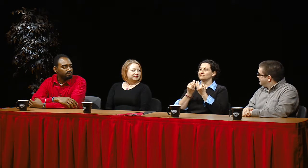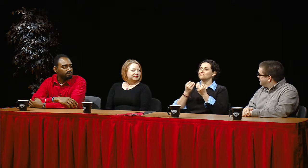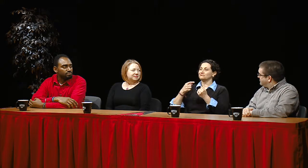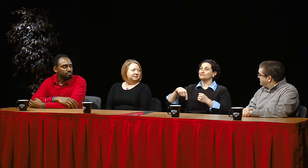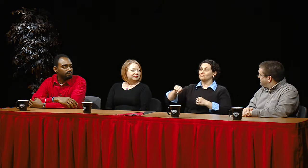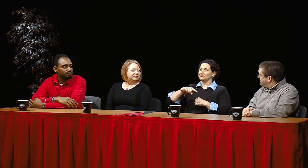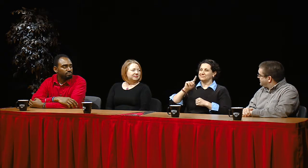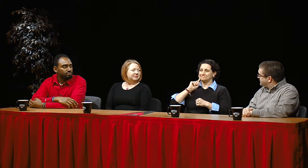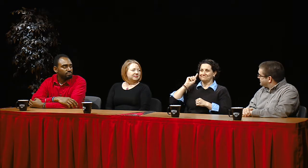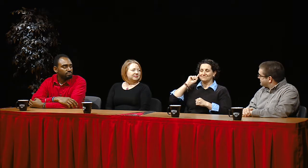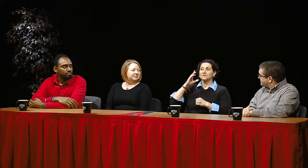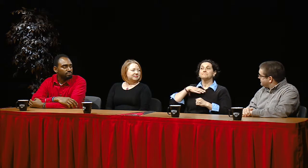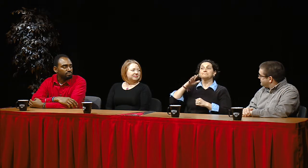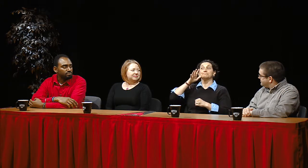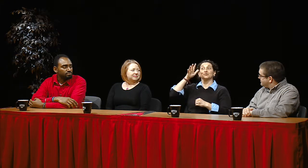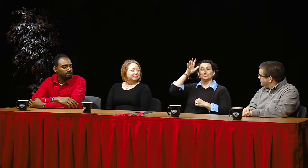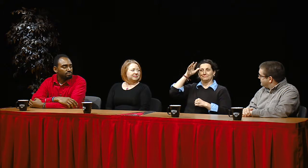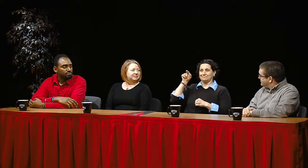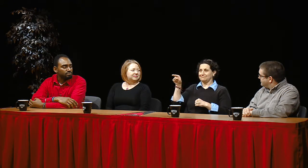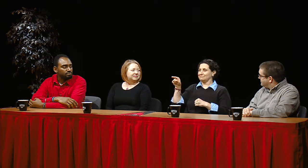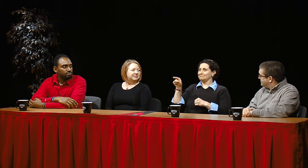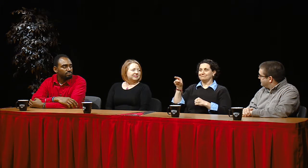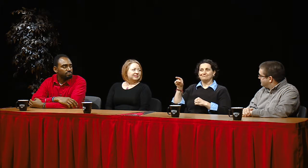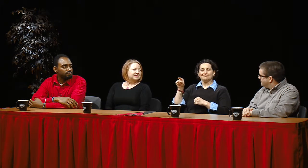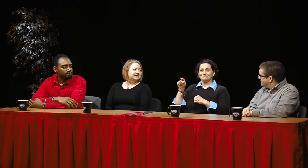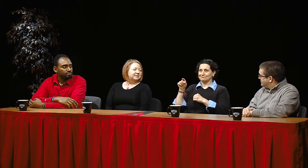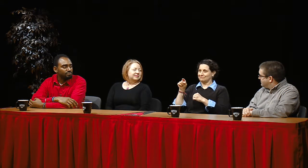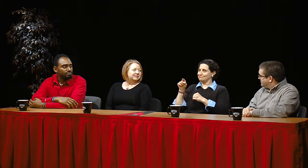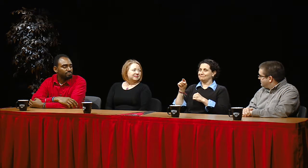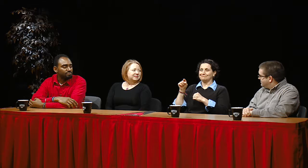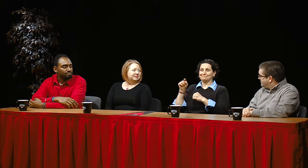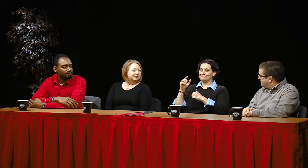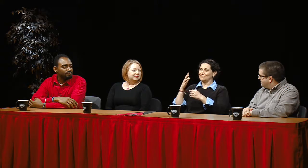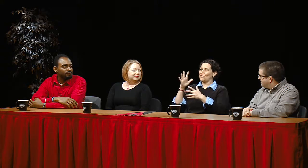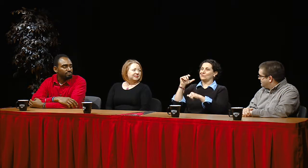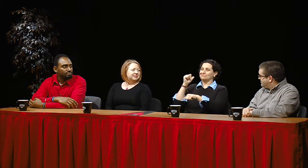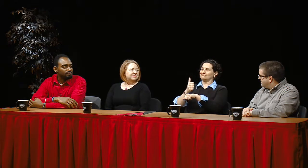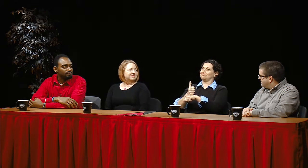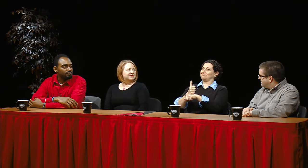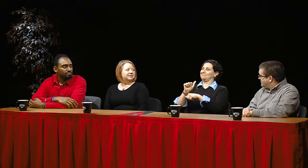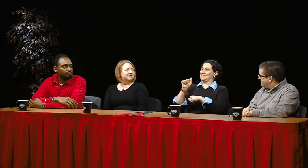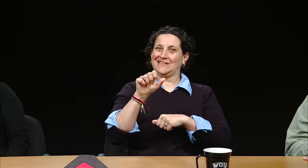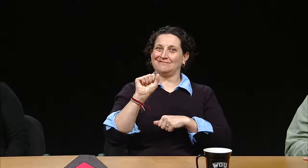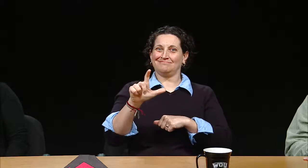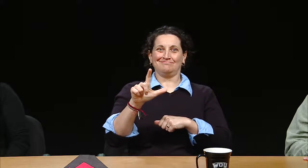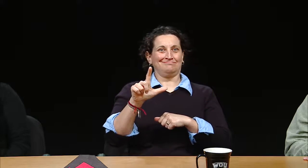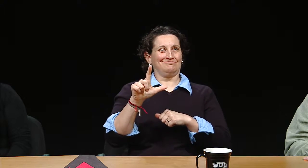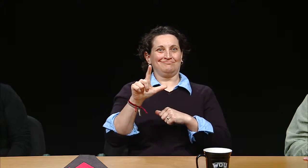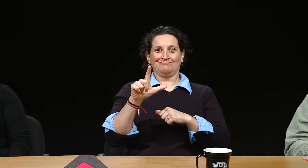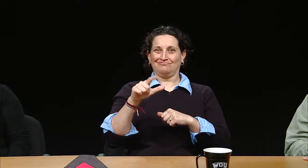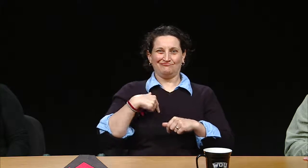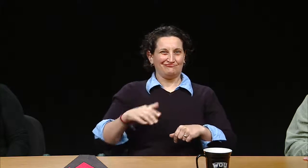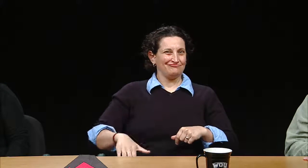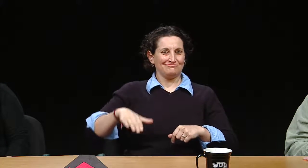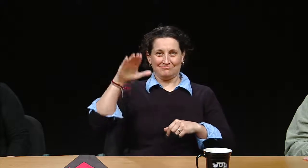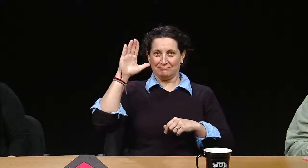the opportunity for all people to have access to that material, regardless of their disability.